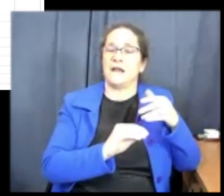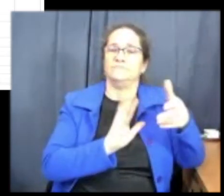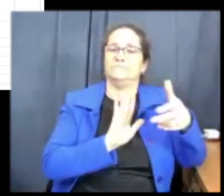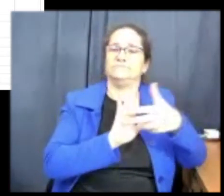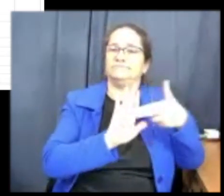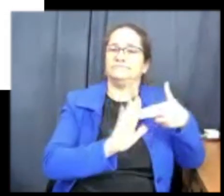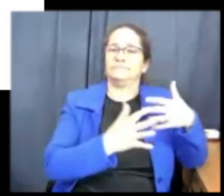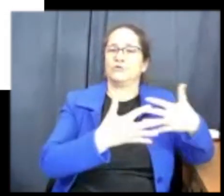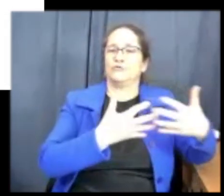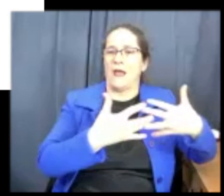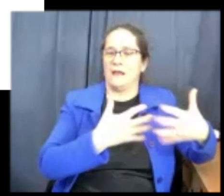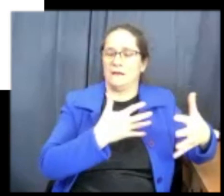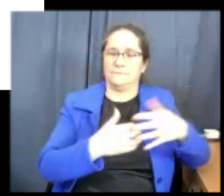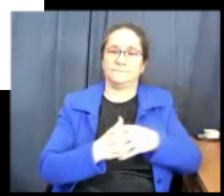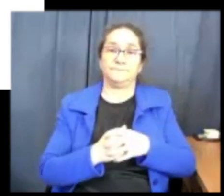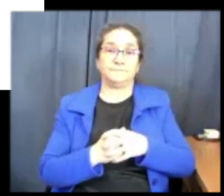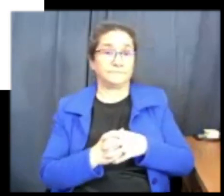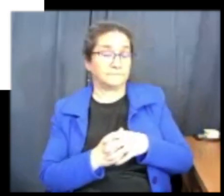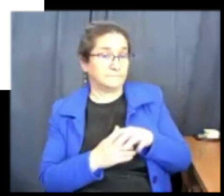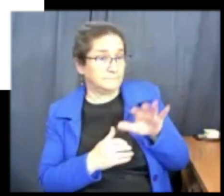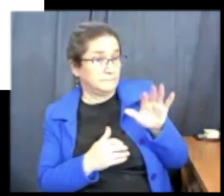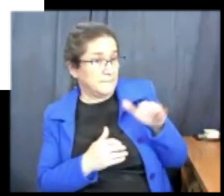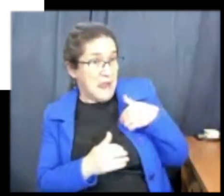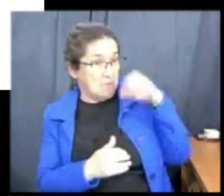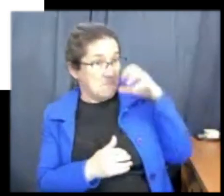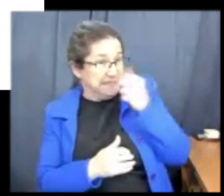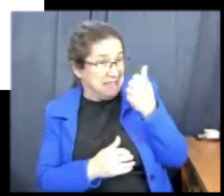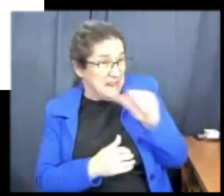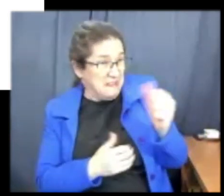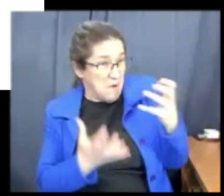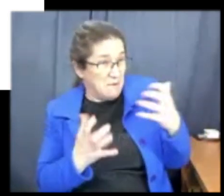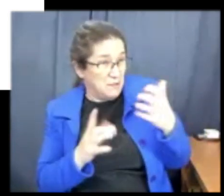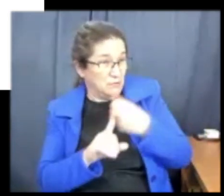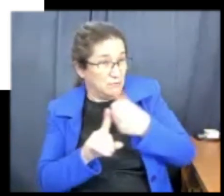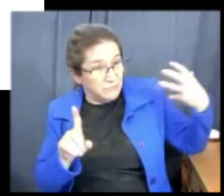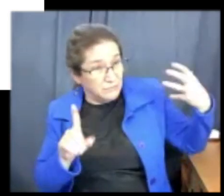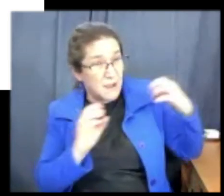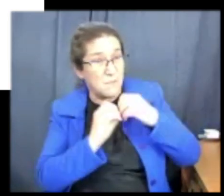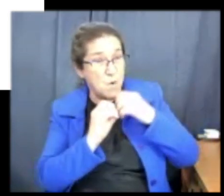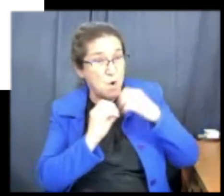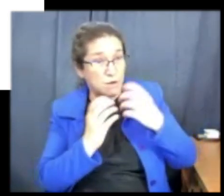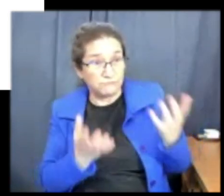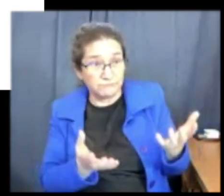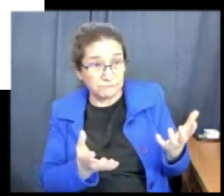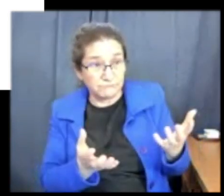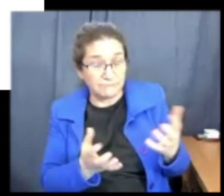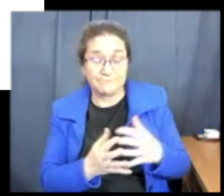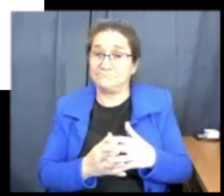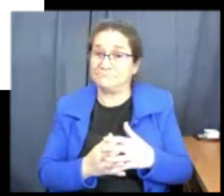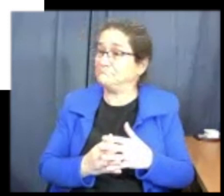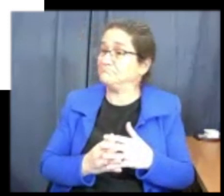Shawna, is there anything that I missed that you would like me to go back to and point out? No, I think that's great.